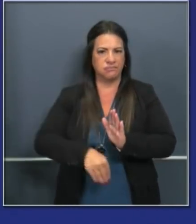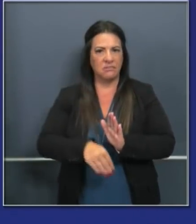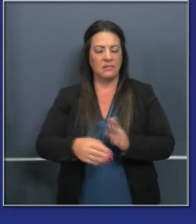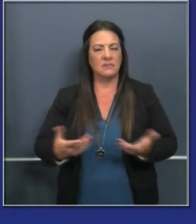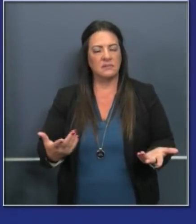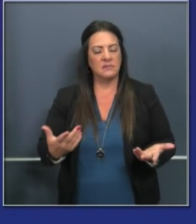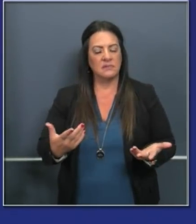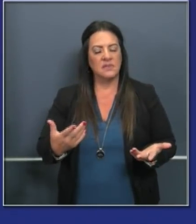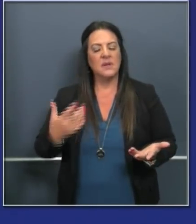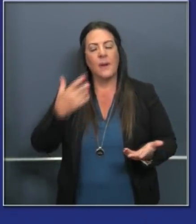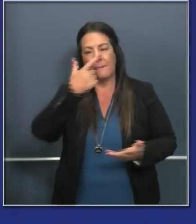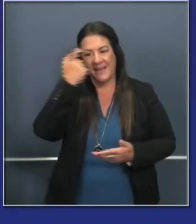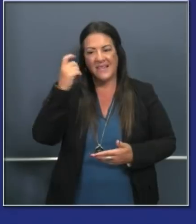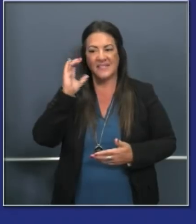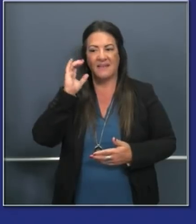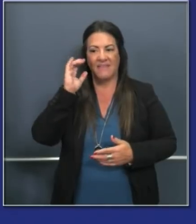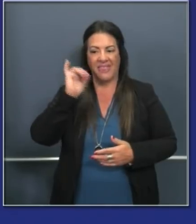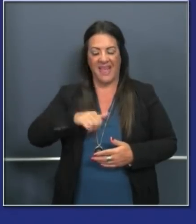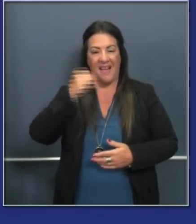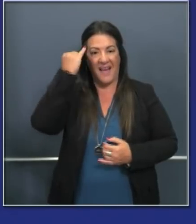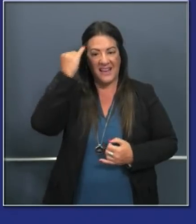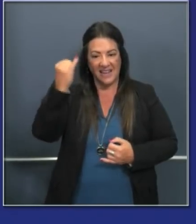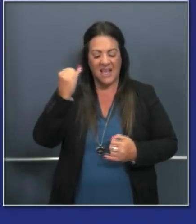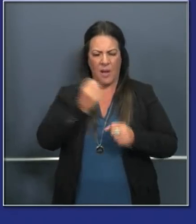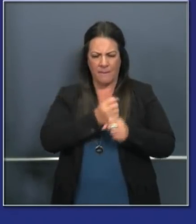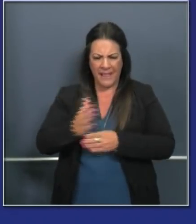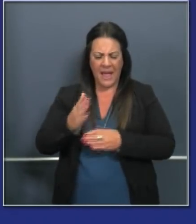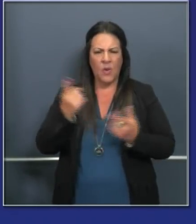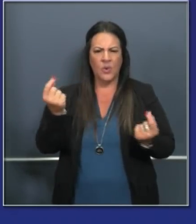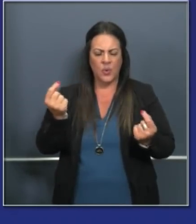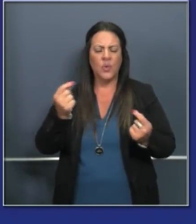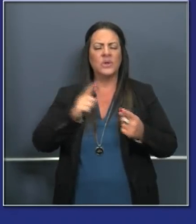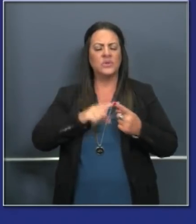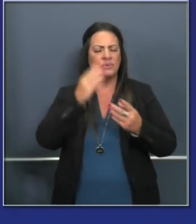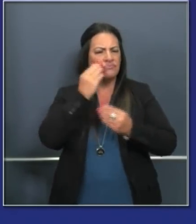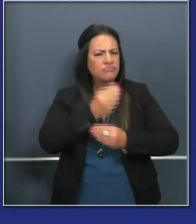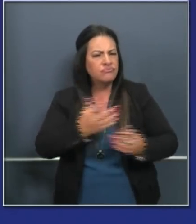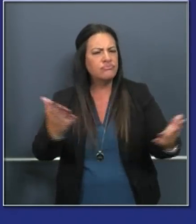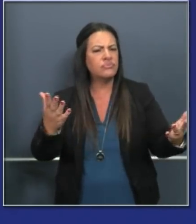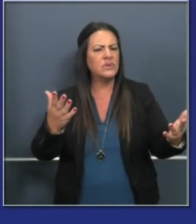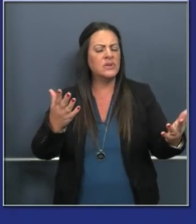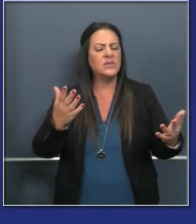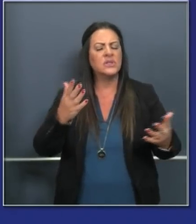AND WE NEVER EXPERIENCED THAT SHARP INCREASE. BUT WHAT WE DID DO IS WE PUSHED OUT